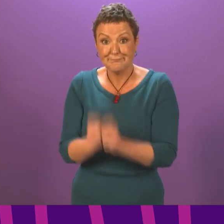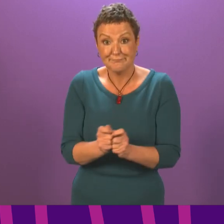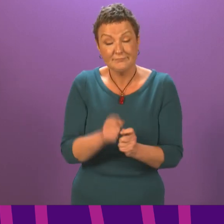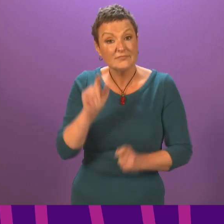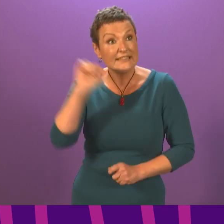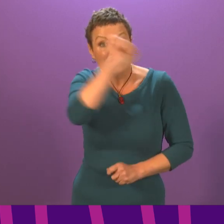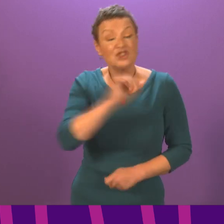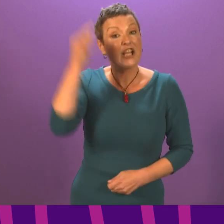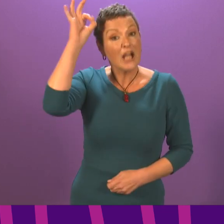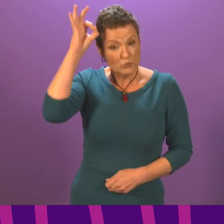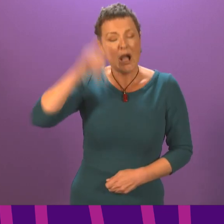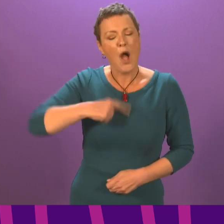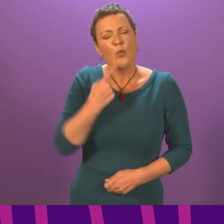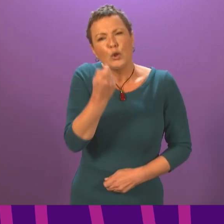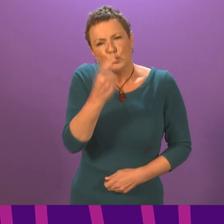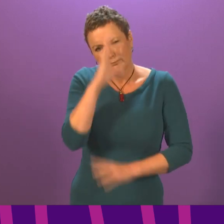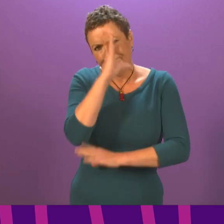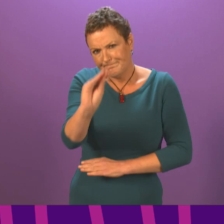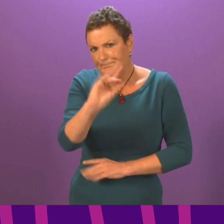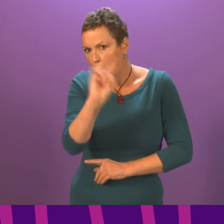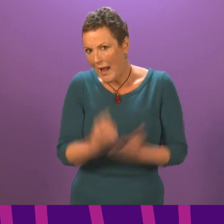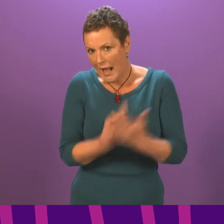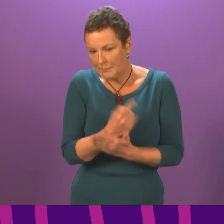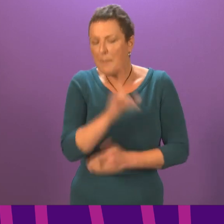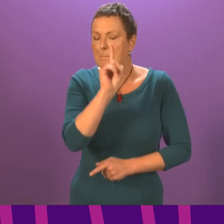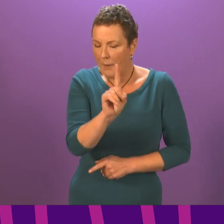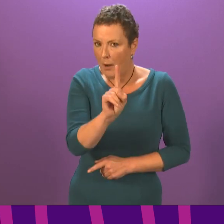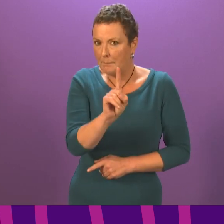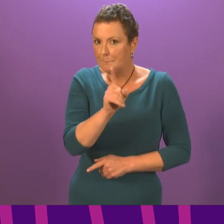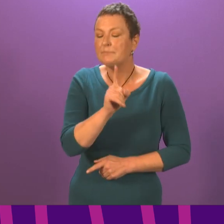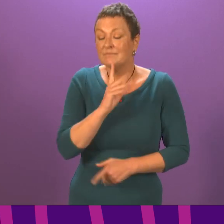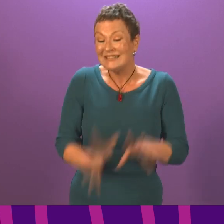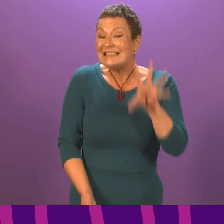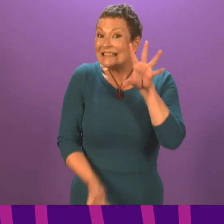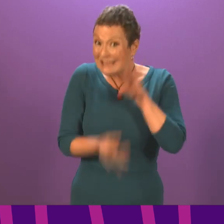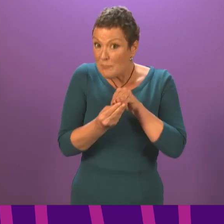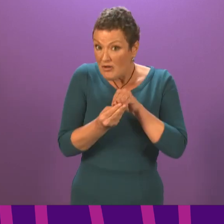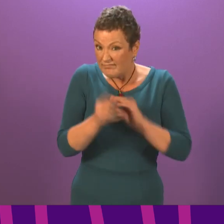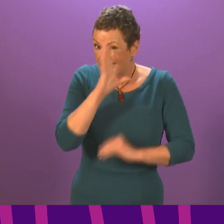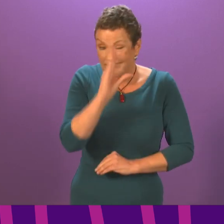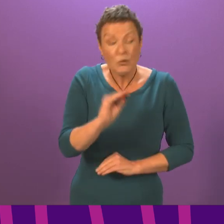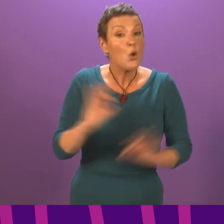the outcome of that review in detail. However, in summary, I can confirm that no local authority